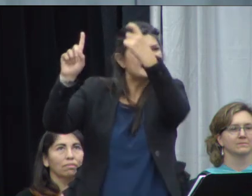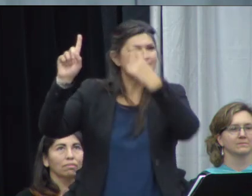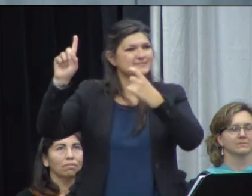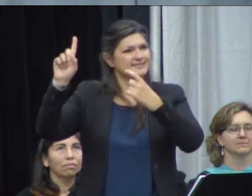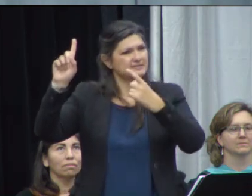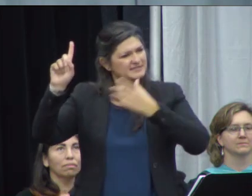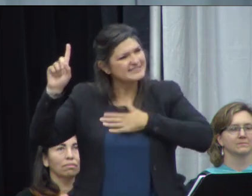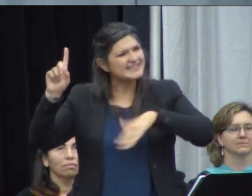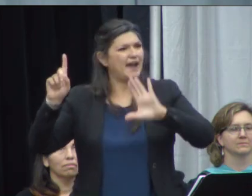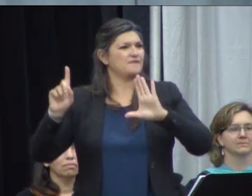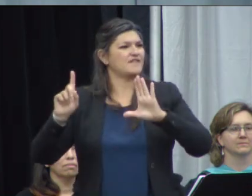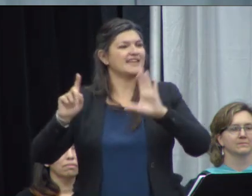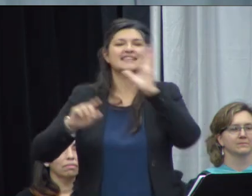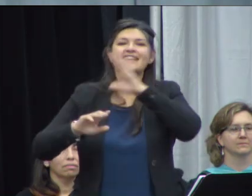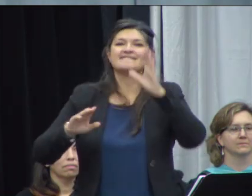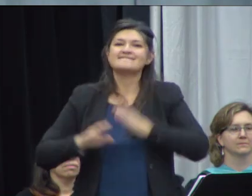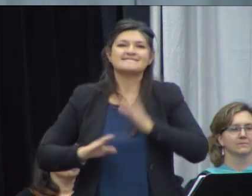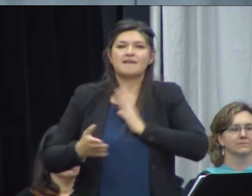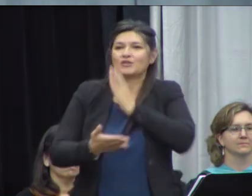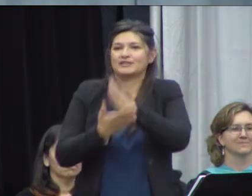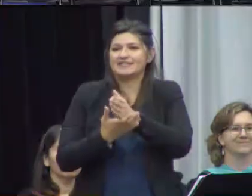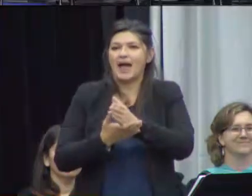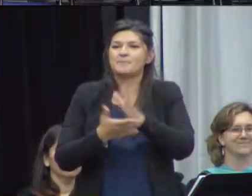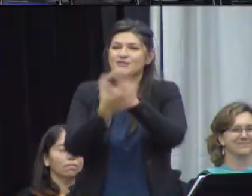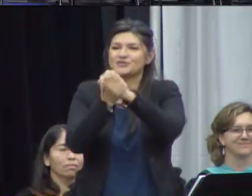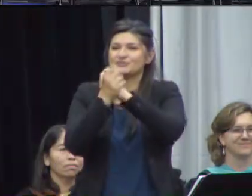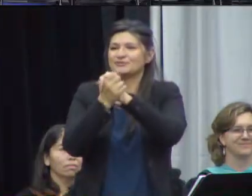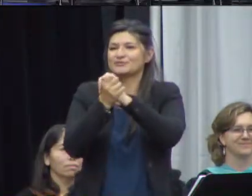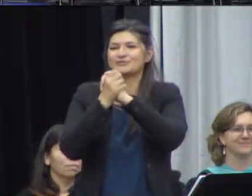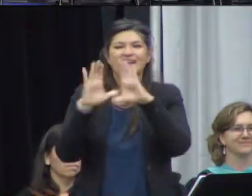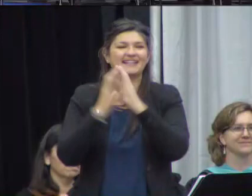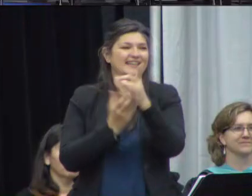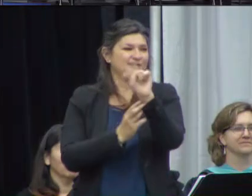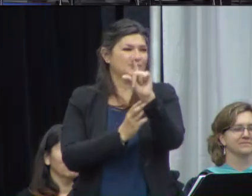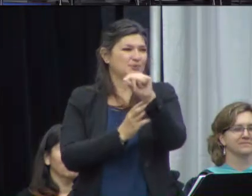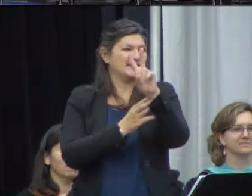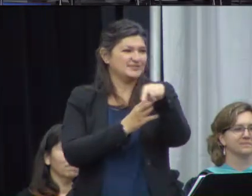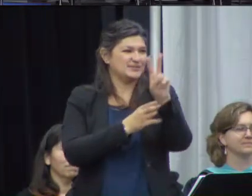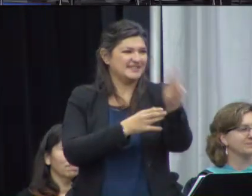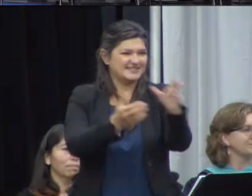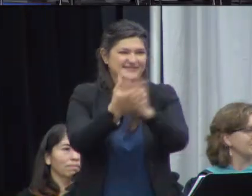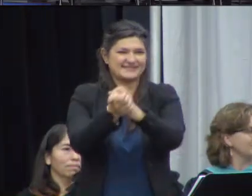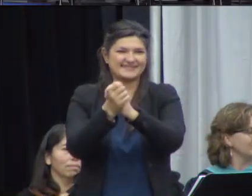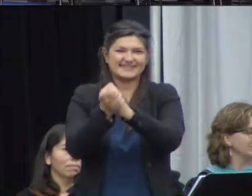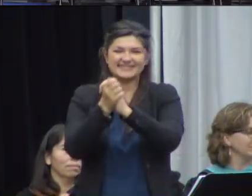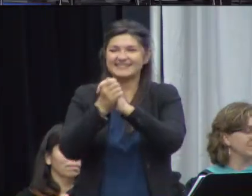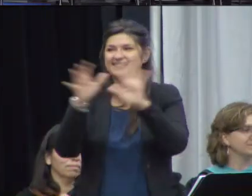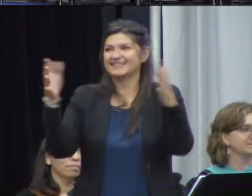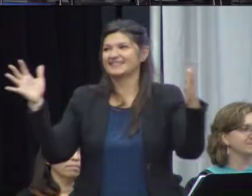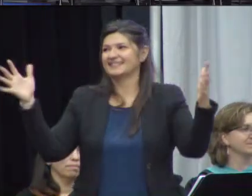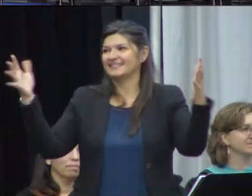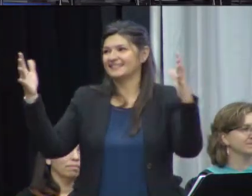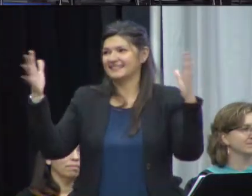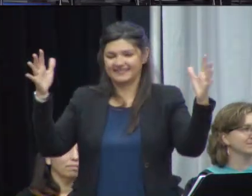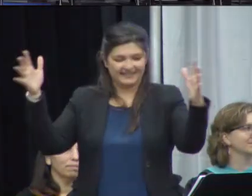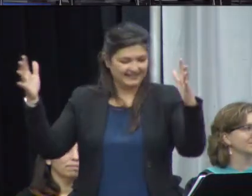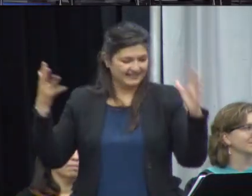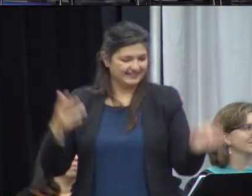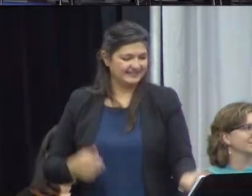Congratulations again, Class of '22, thank you. (audience applauds)